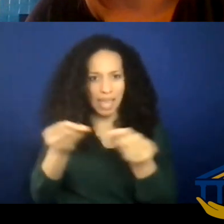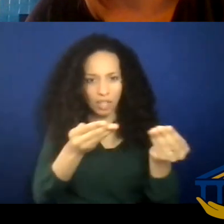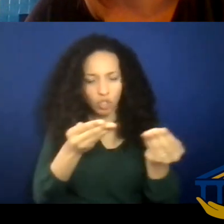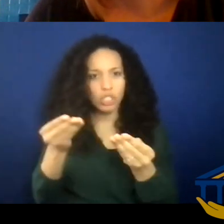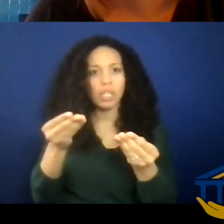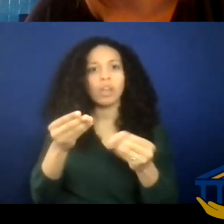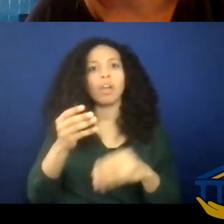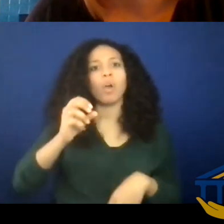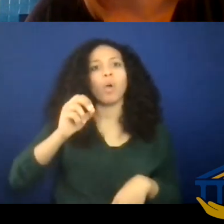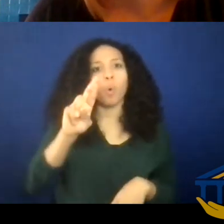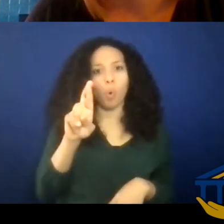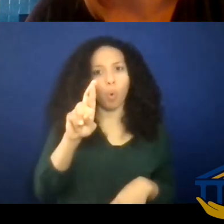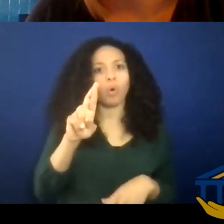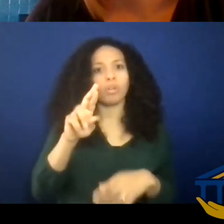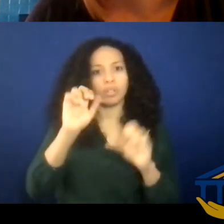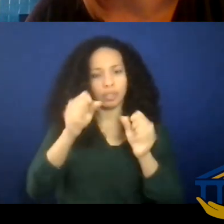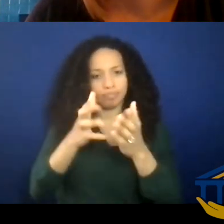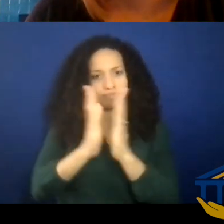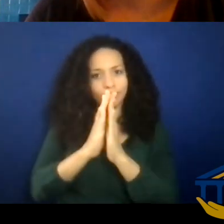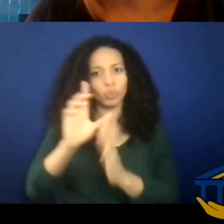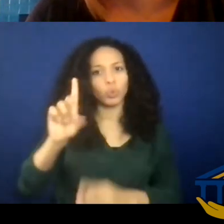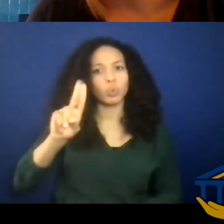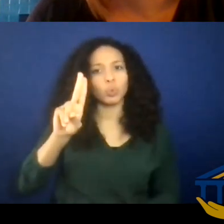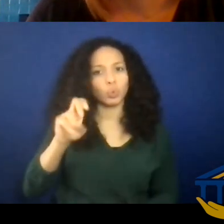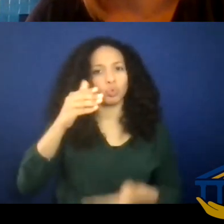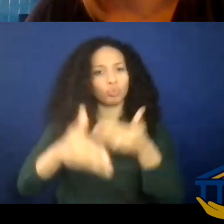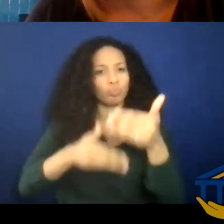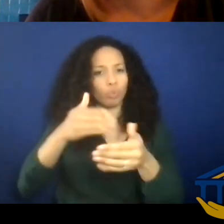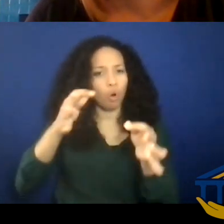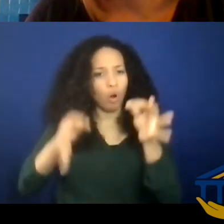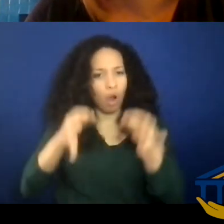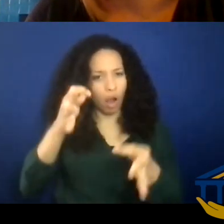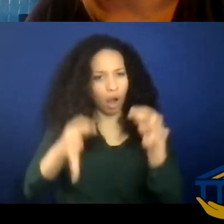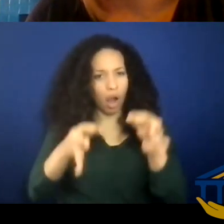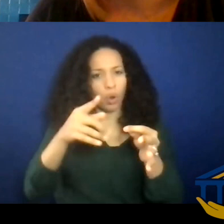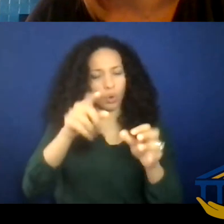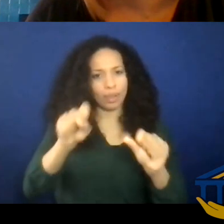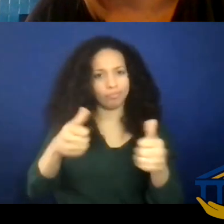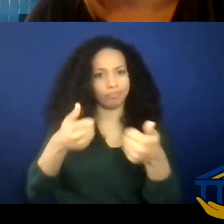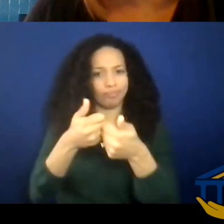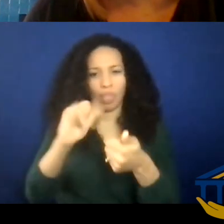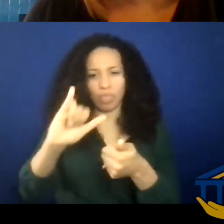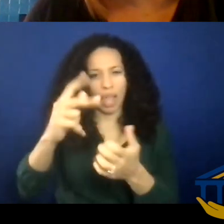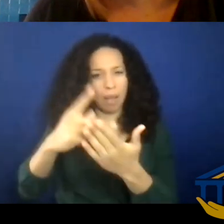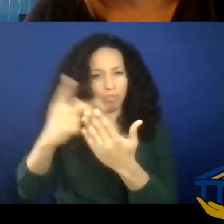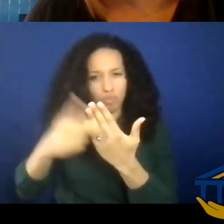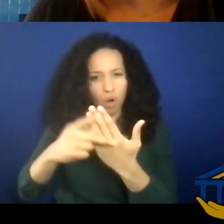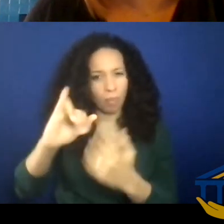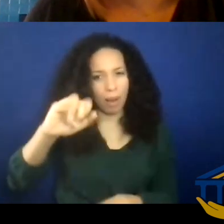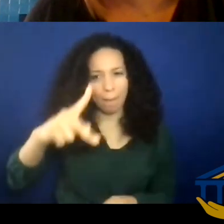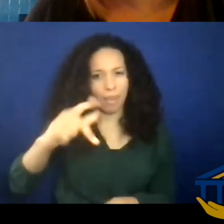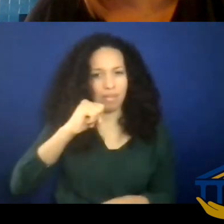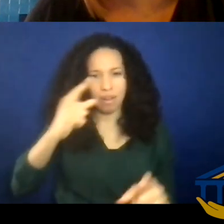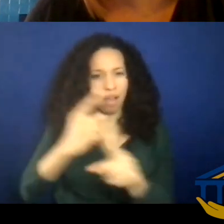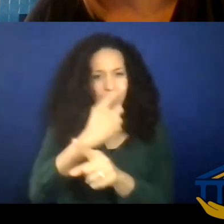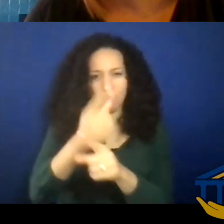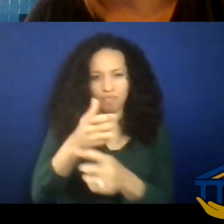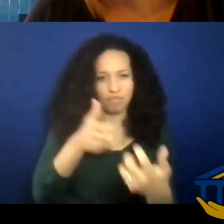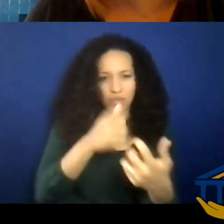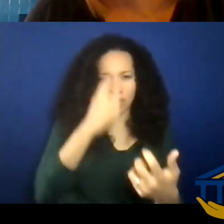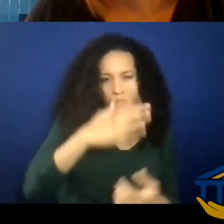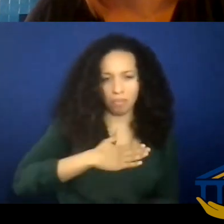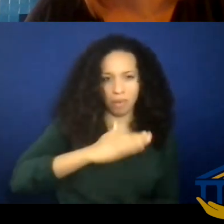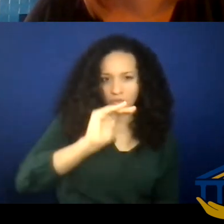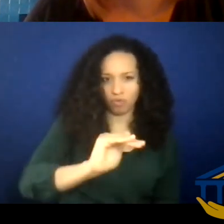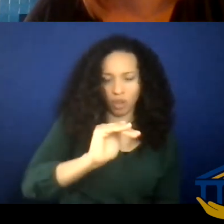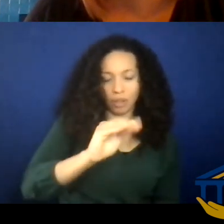for due process to challenge the appropriateness of the program. Third, IEP implementation: